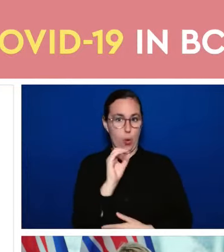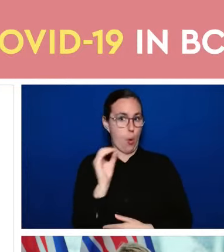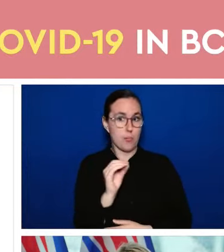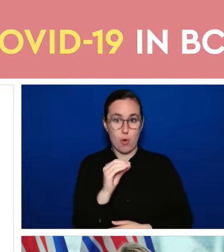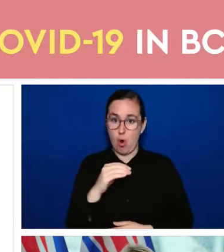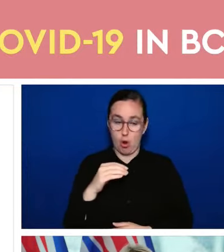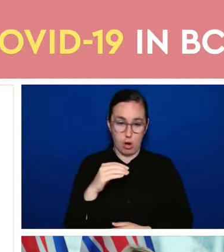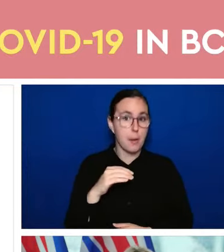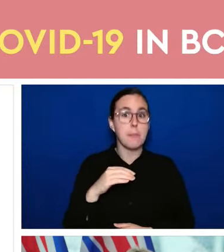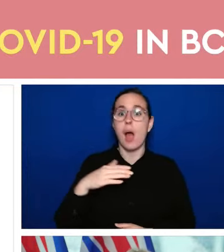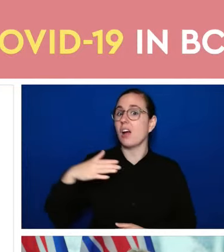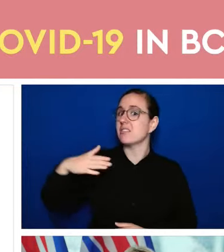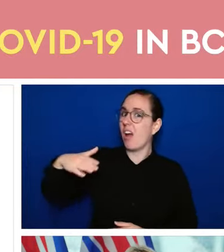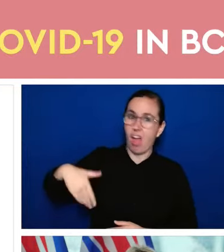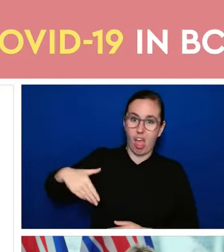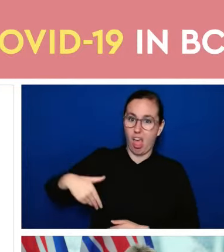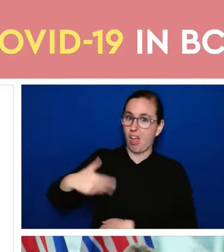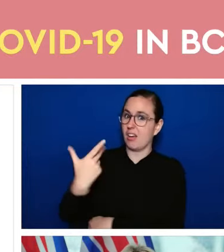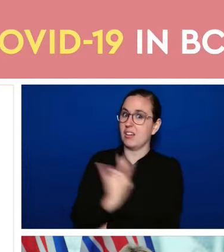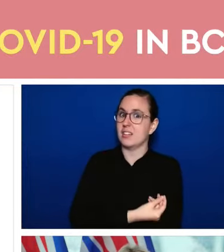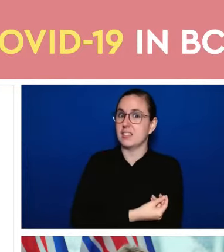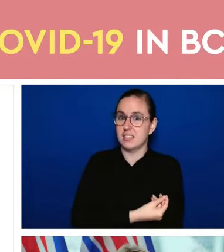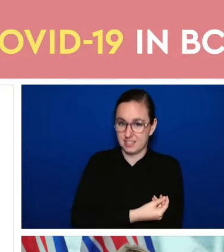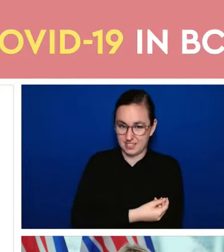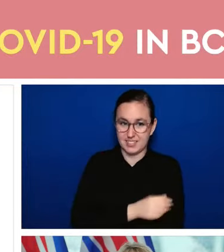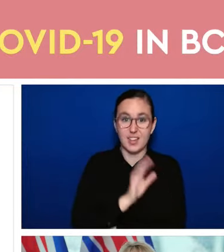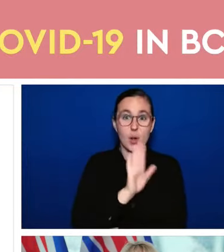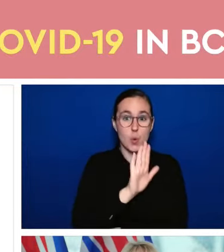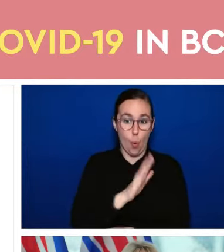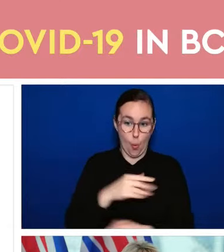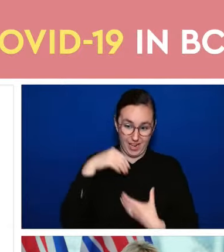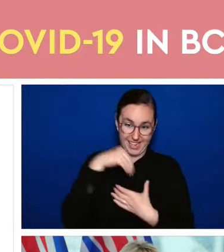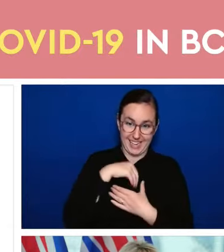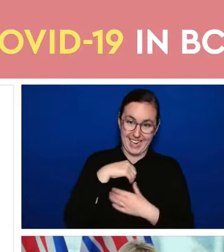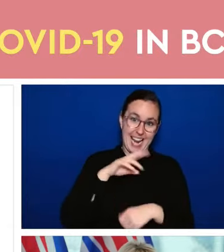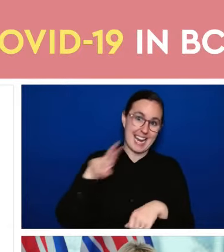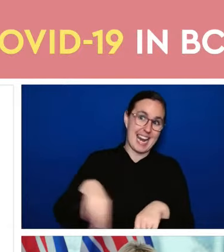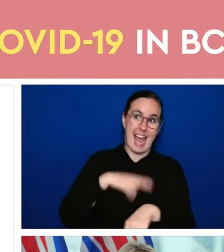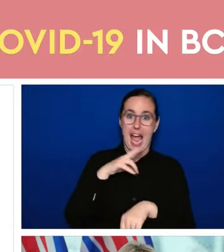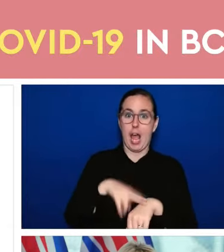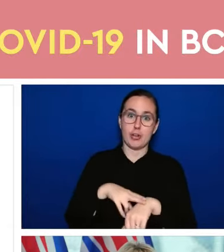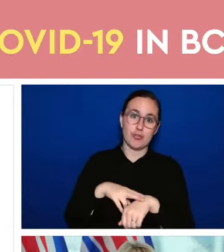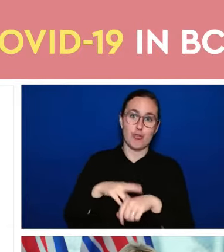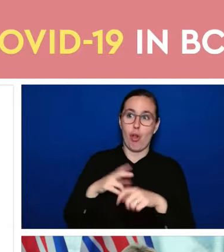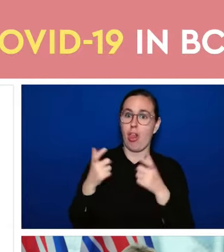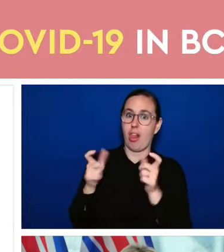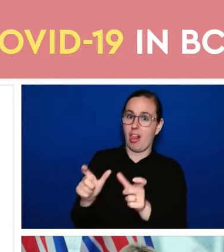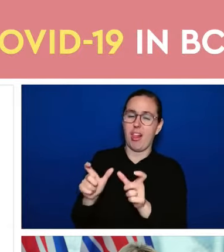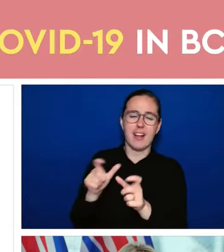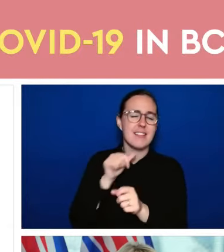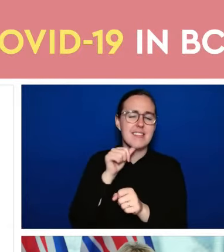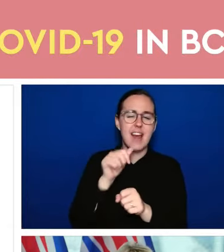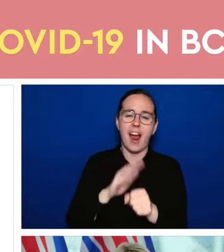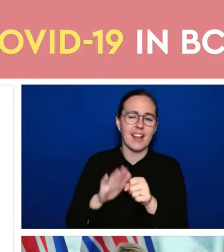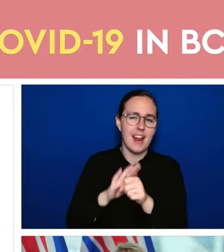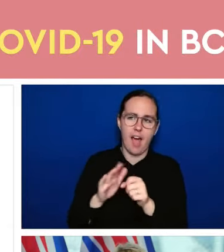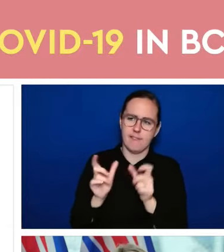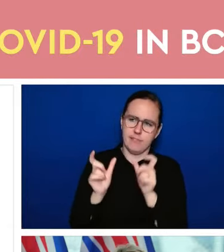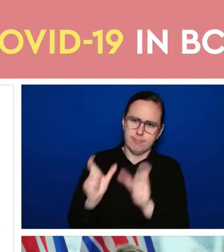enough antibodies they don't want the costs zero convert so they don't have that longer term